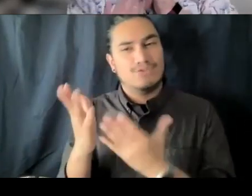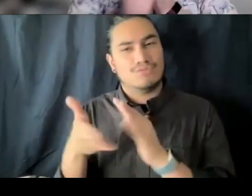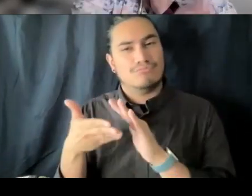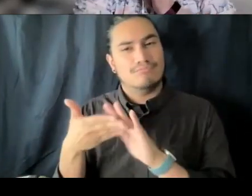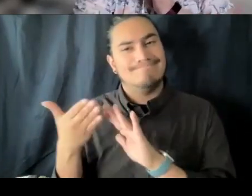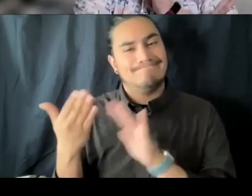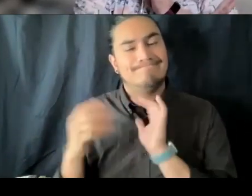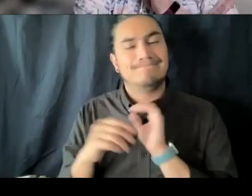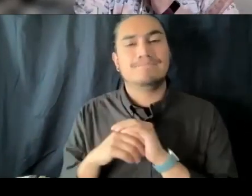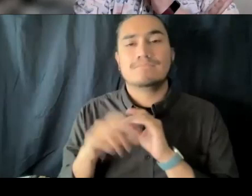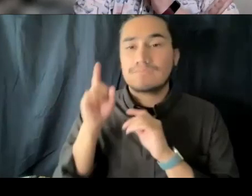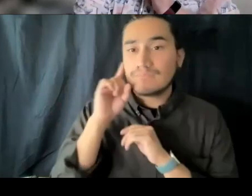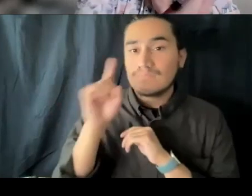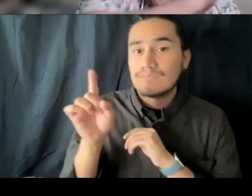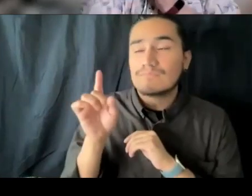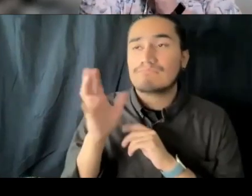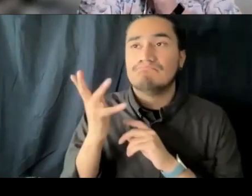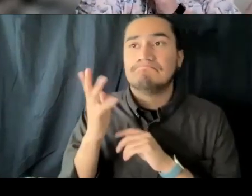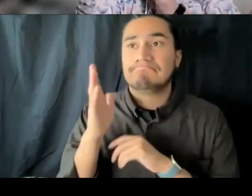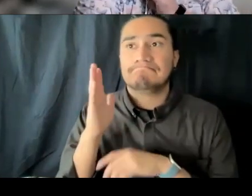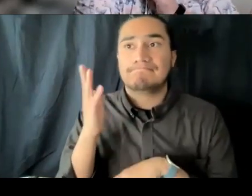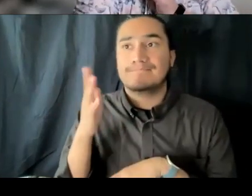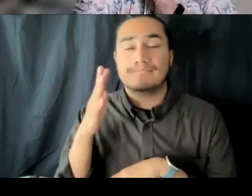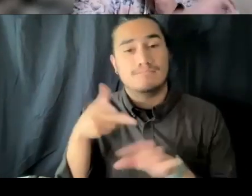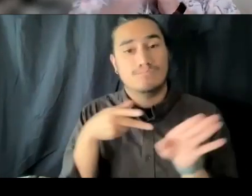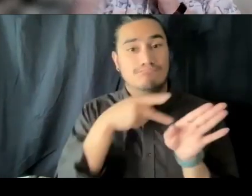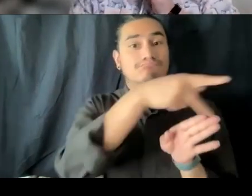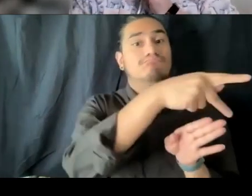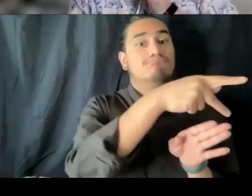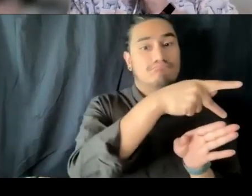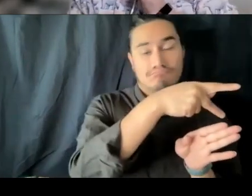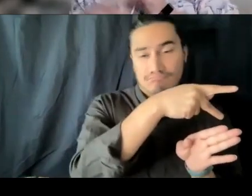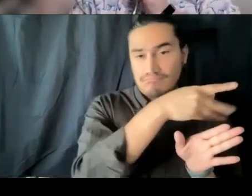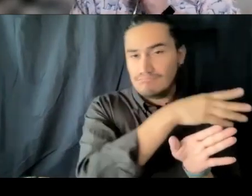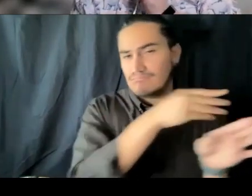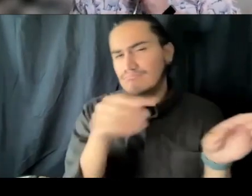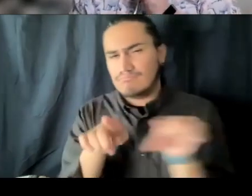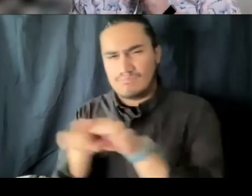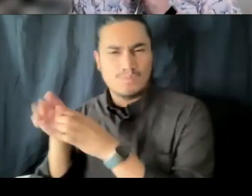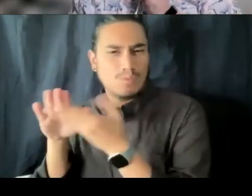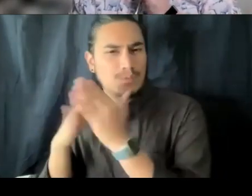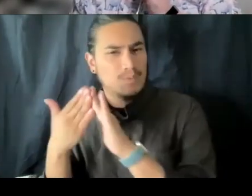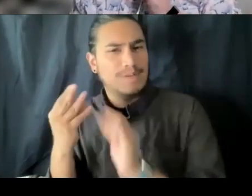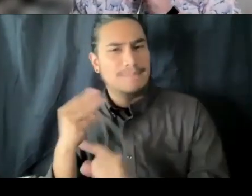both for, you know, the kind of professional side of things and the community member side of things.